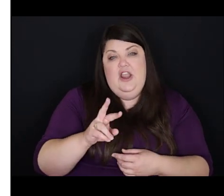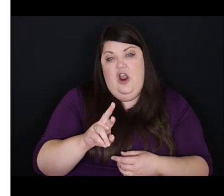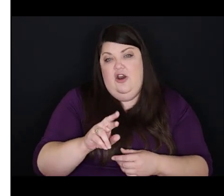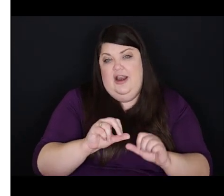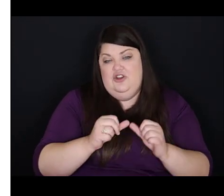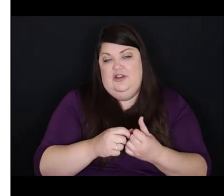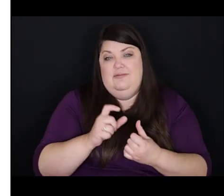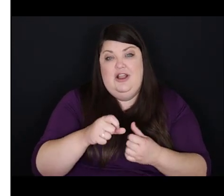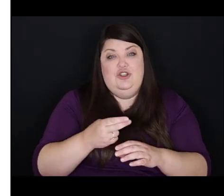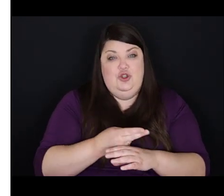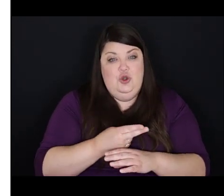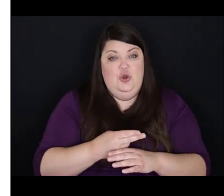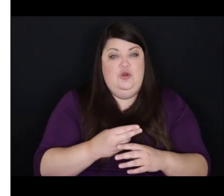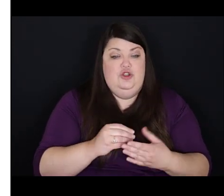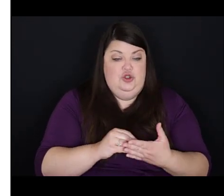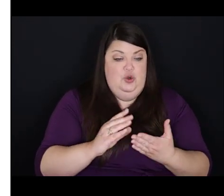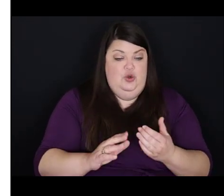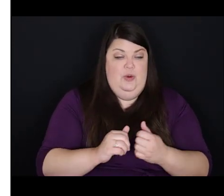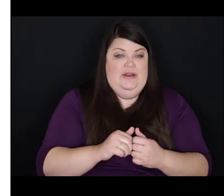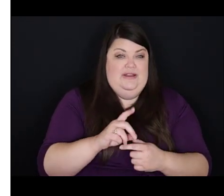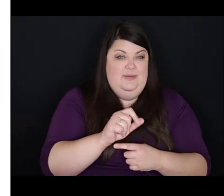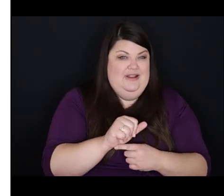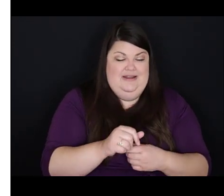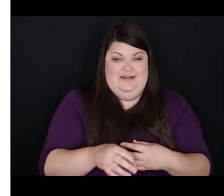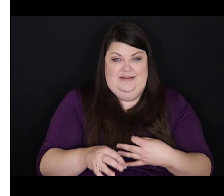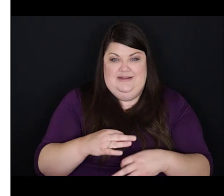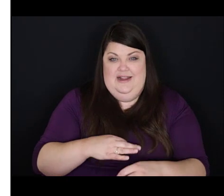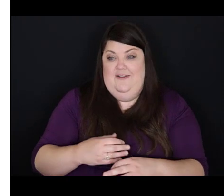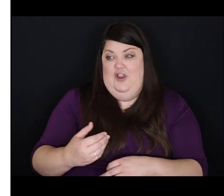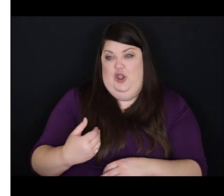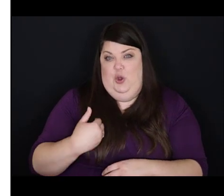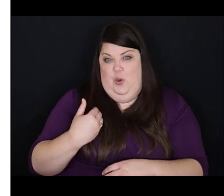“students with disabilities,’ rather than “youth with a disability’.